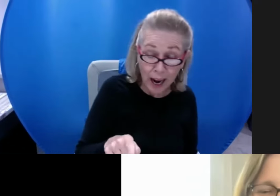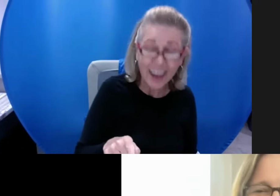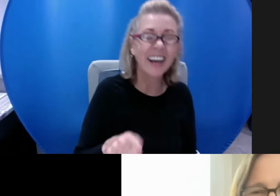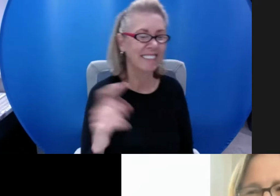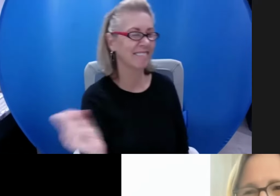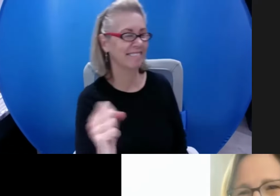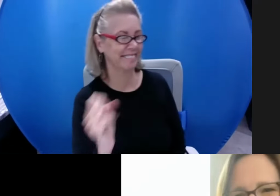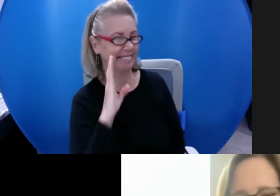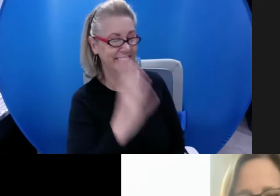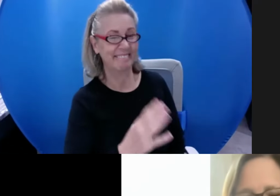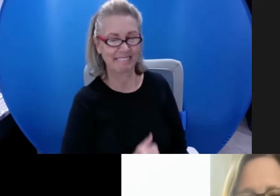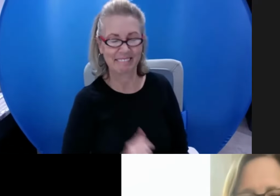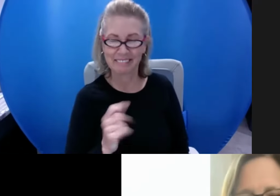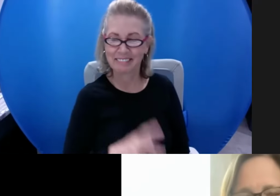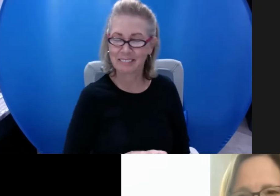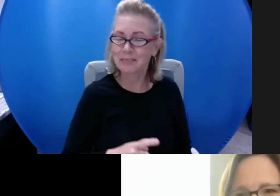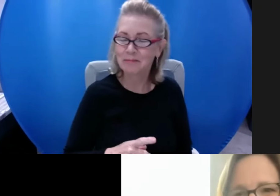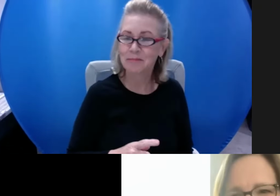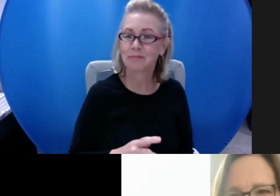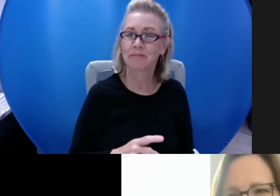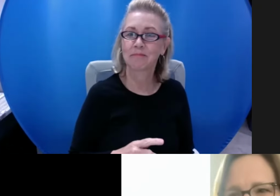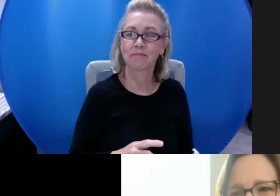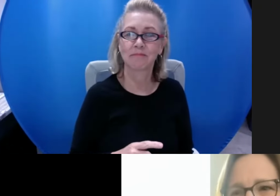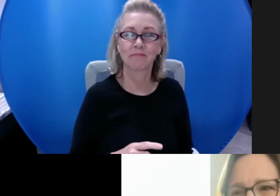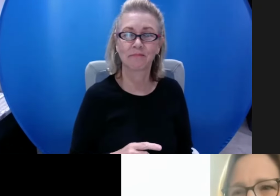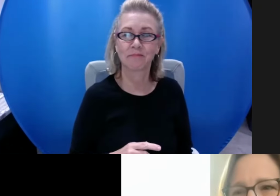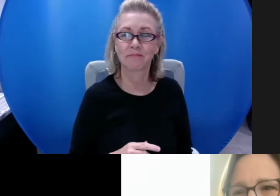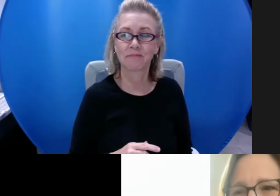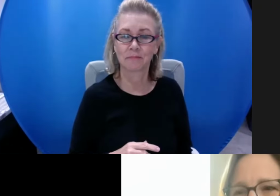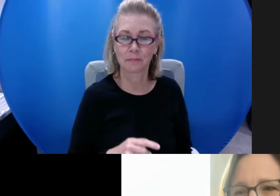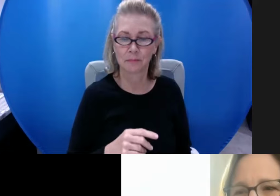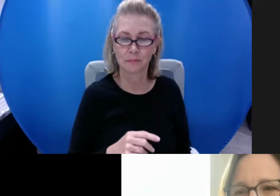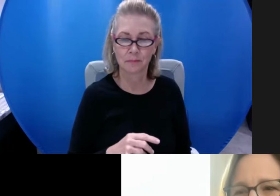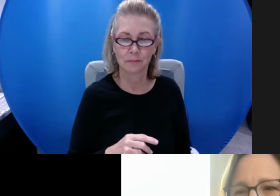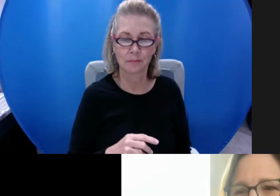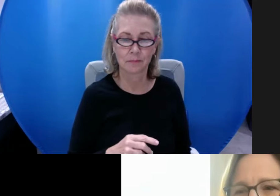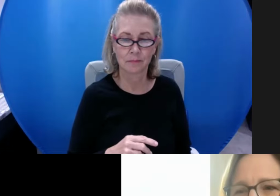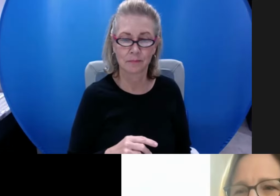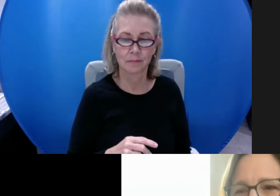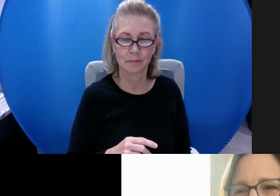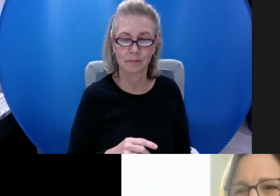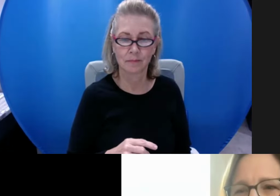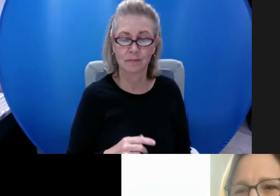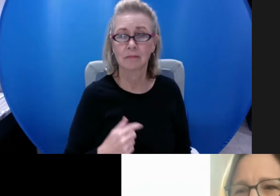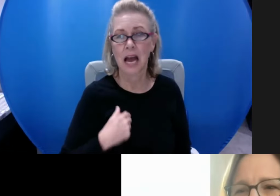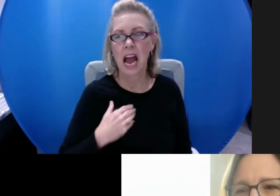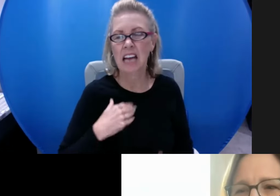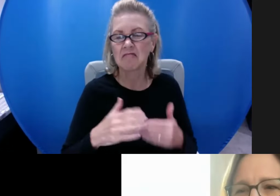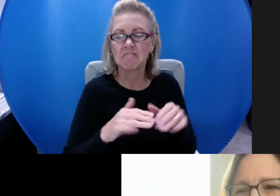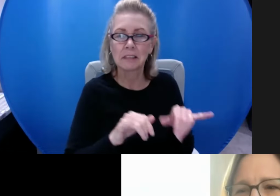Sorry, that's okay. So, yeah, I took a similar approach to Miriam's but mine is